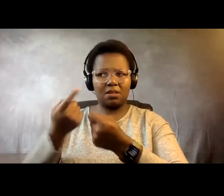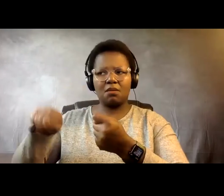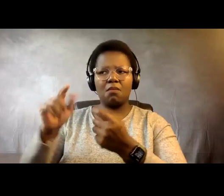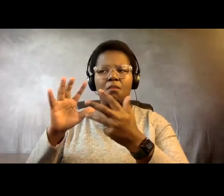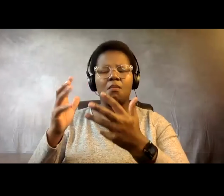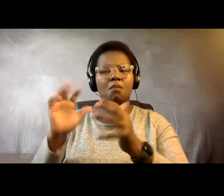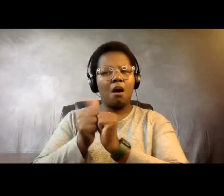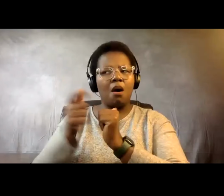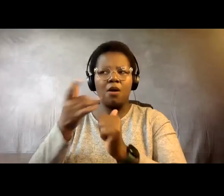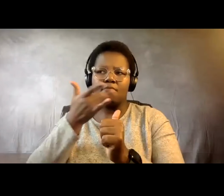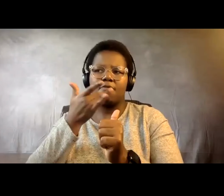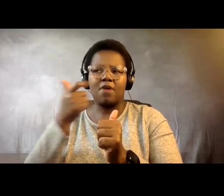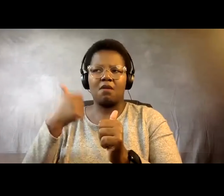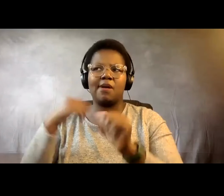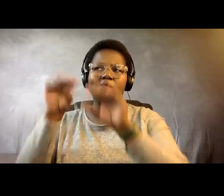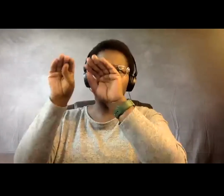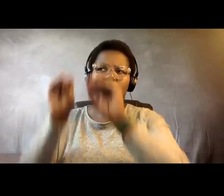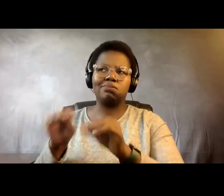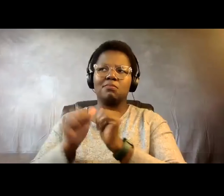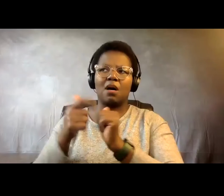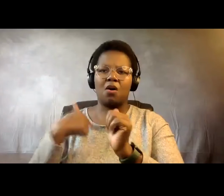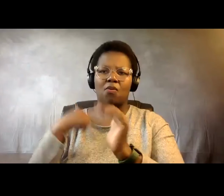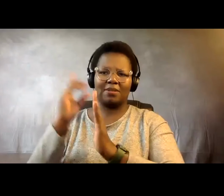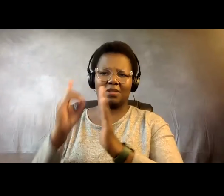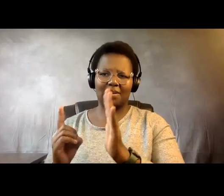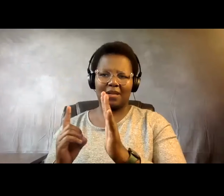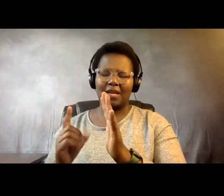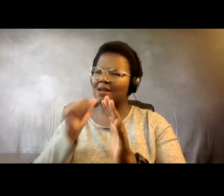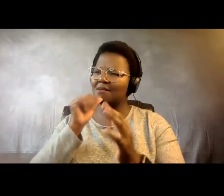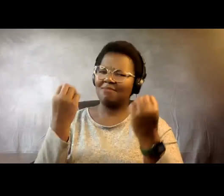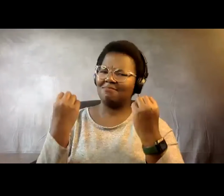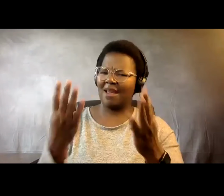prefer you to document as a designer. There can be many different things. Like some people